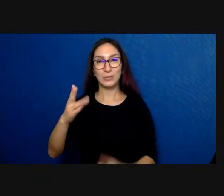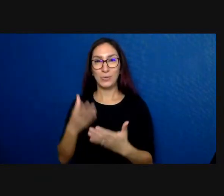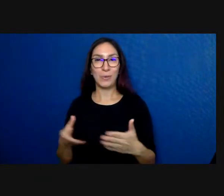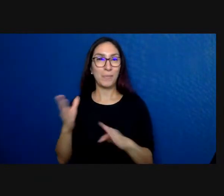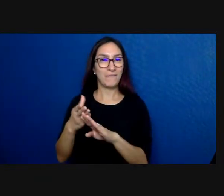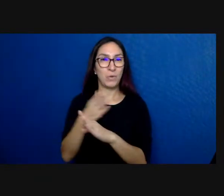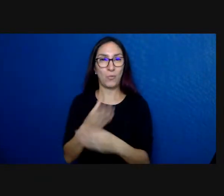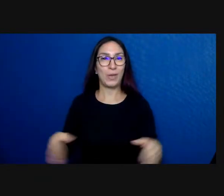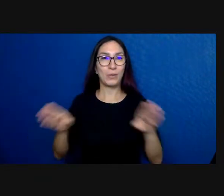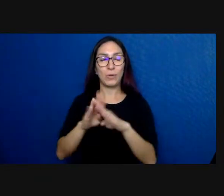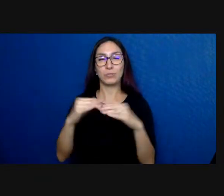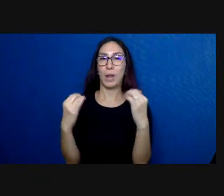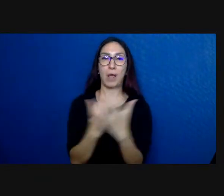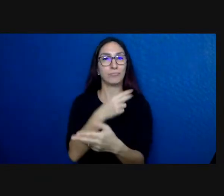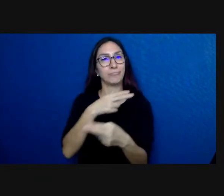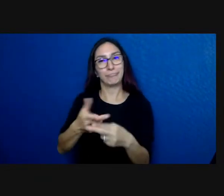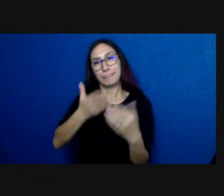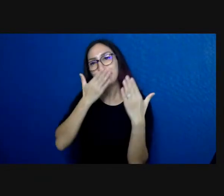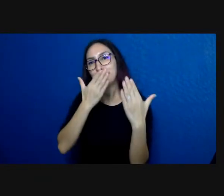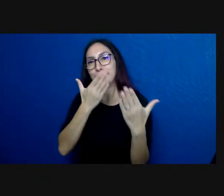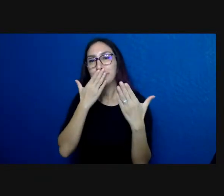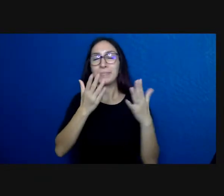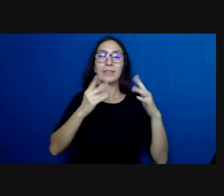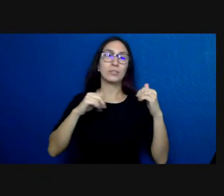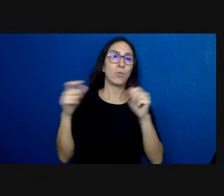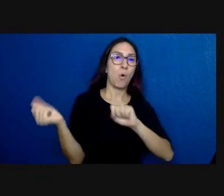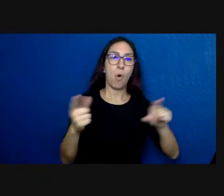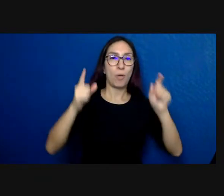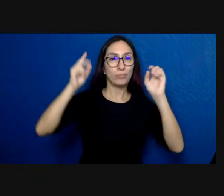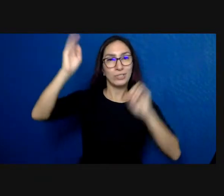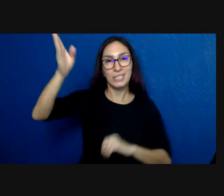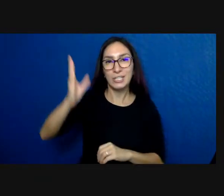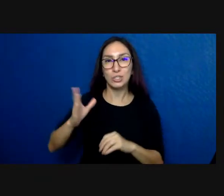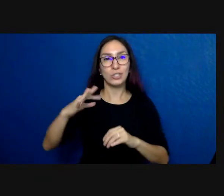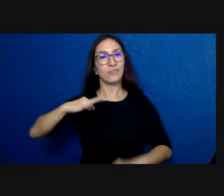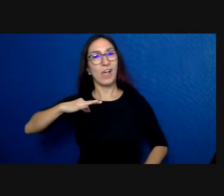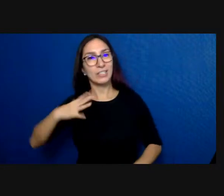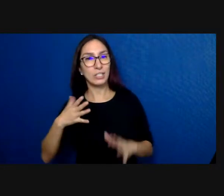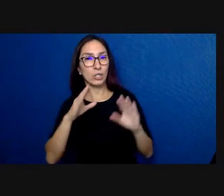Dialogs, Modals, and Popups. Is B bring the state to a close, I want to thank all